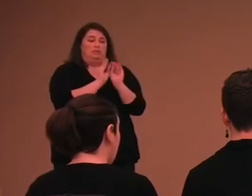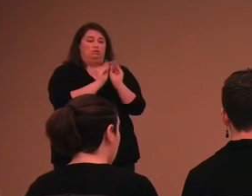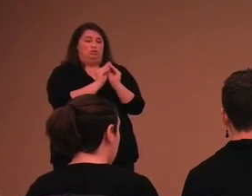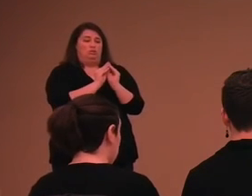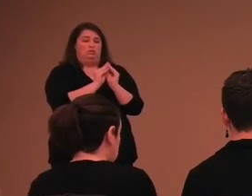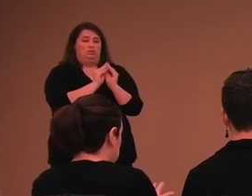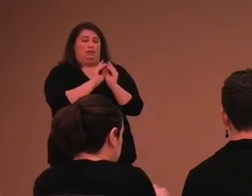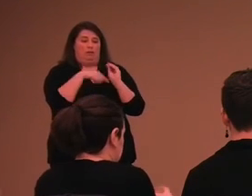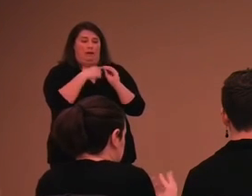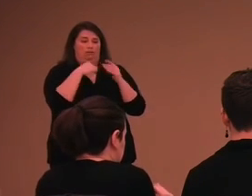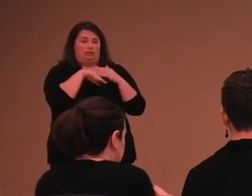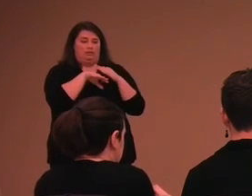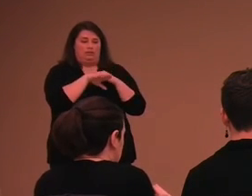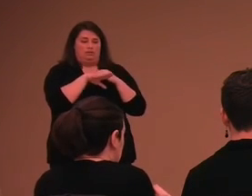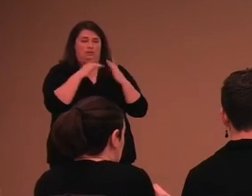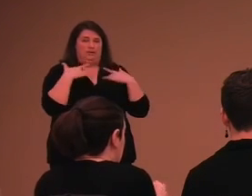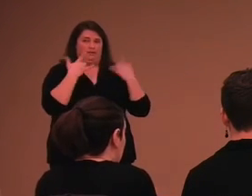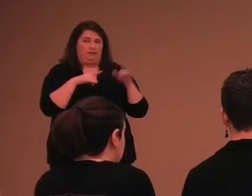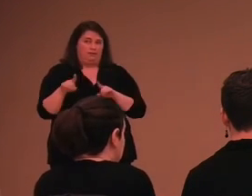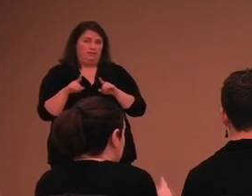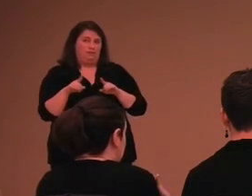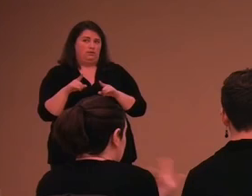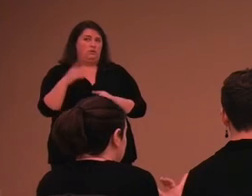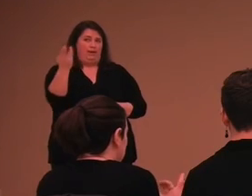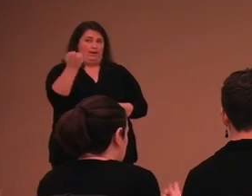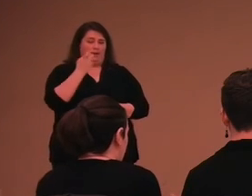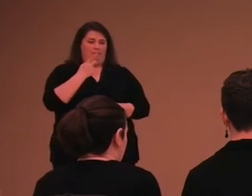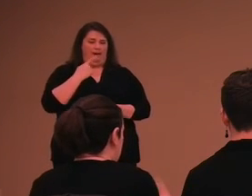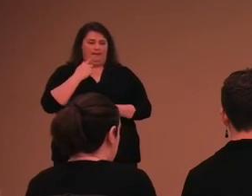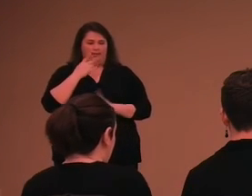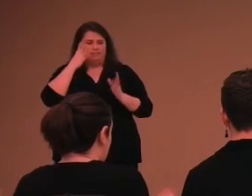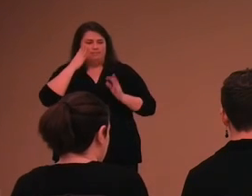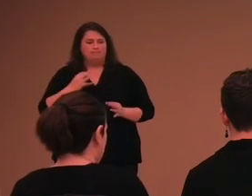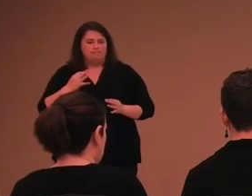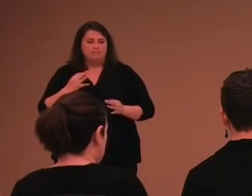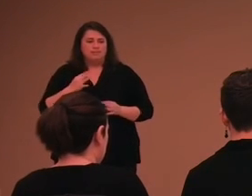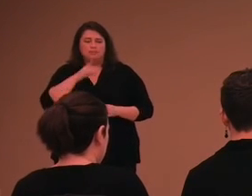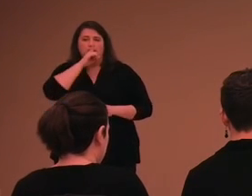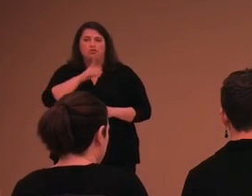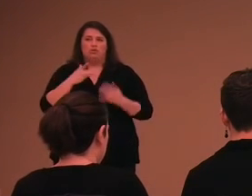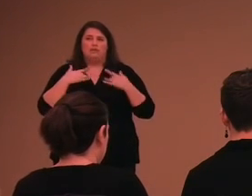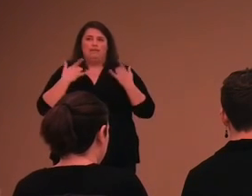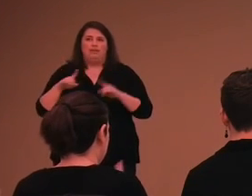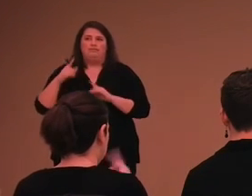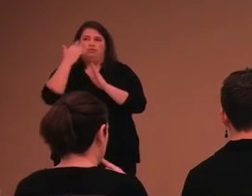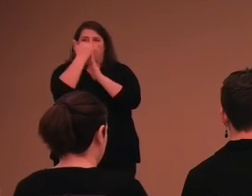Accessible events so then I came back and decided to make like an accessibility checklist now